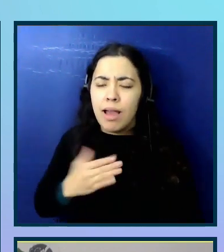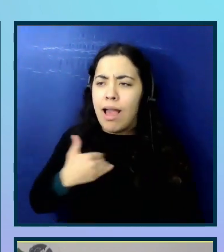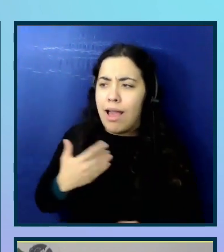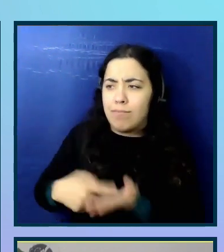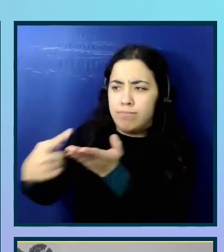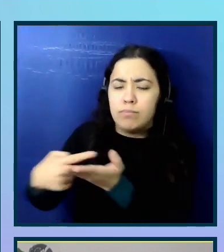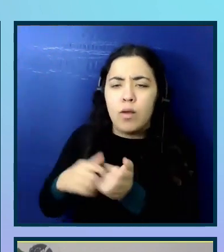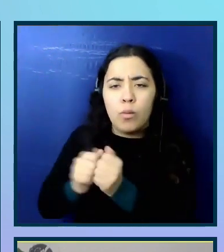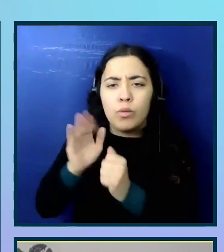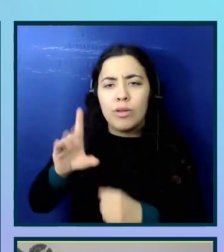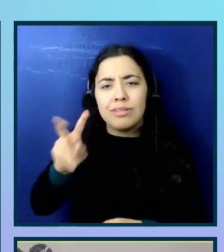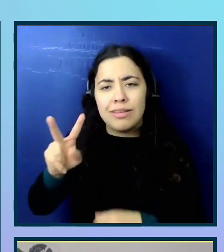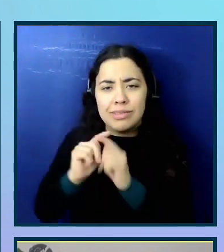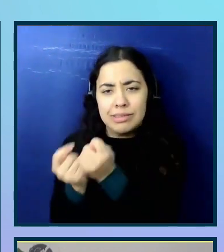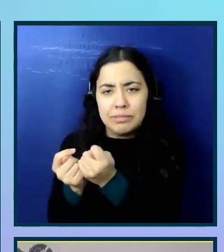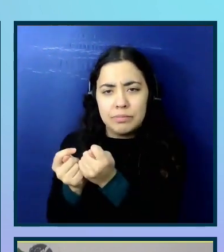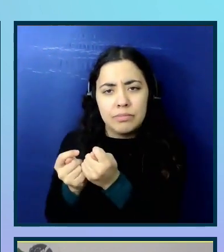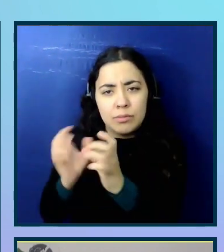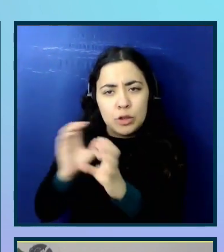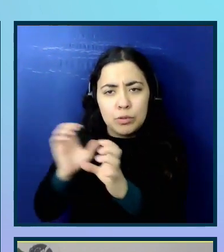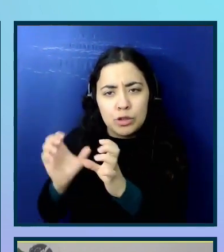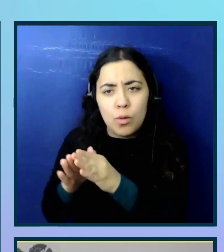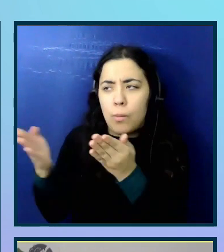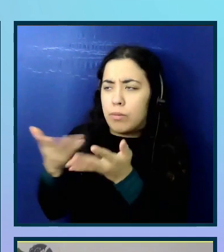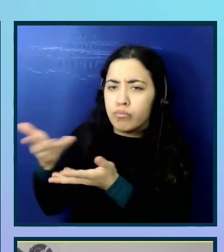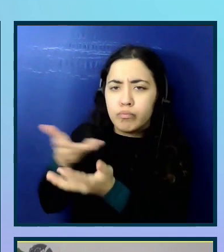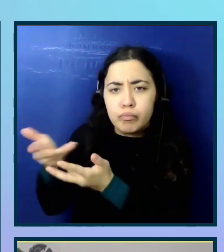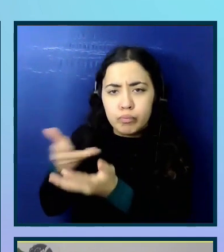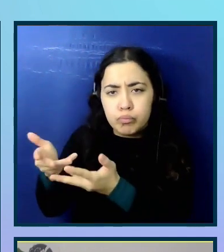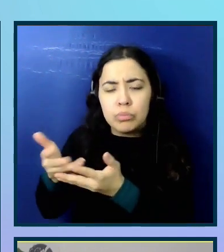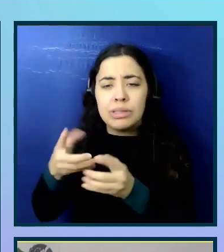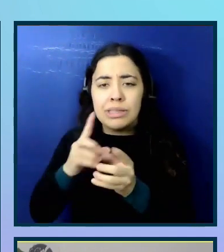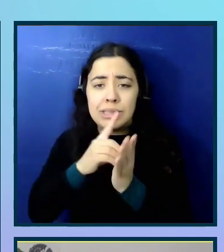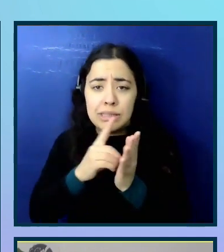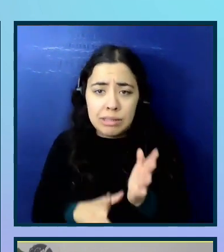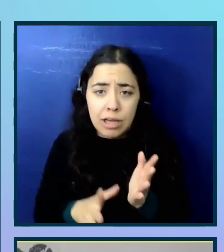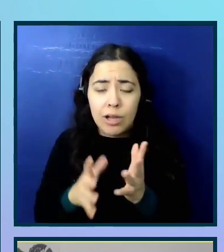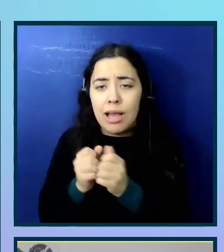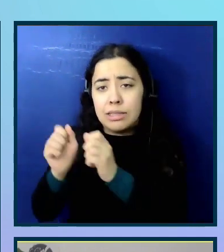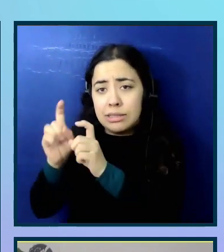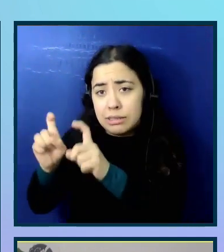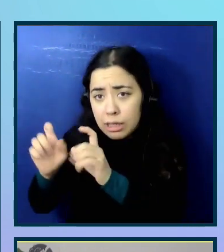Communication is important here, also with all the designers and with the testers so that we at the end of the day